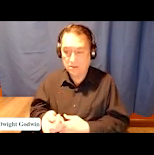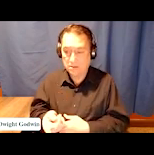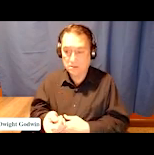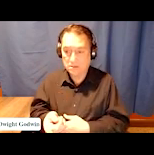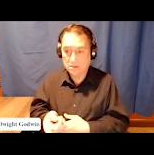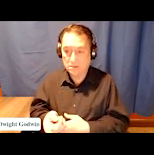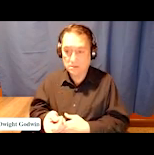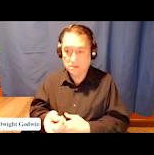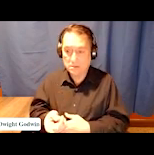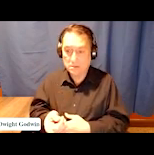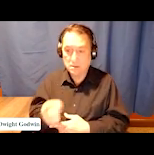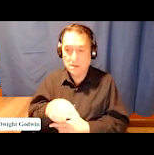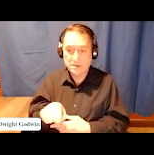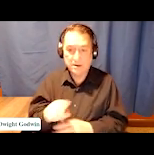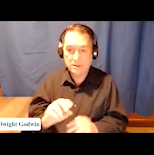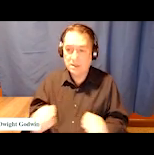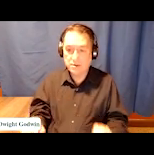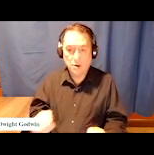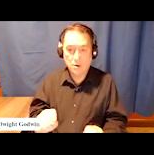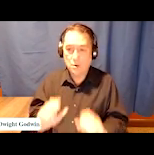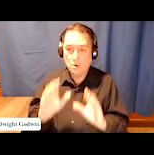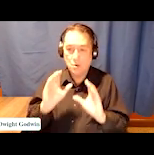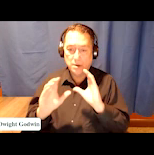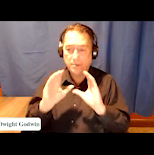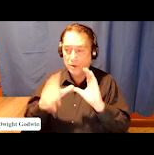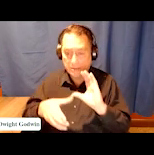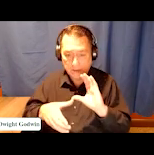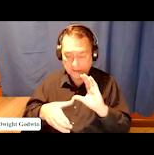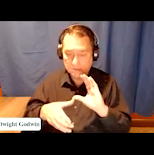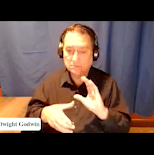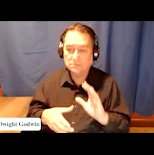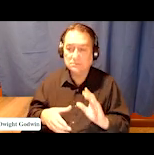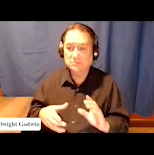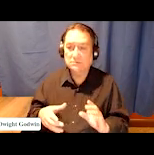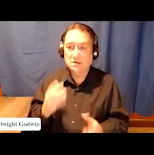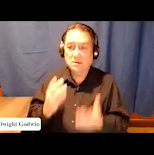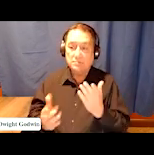there is no miscommunication, and then might be able to help